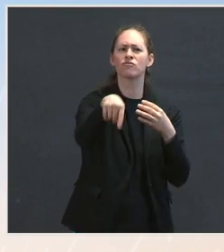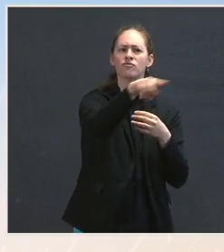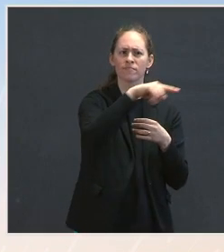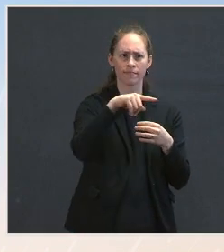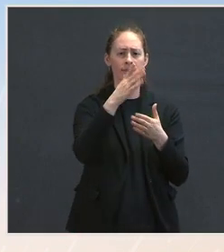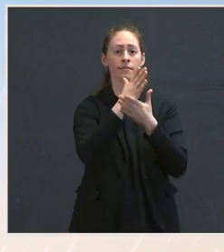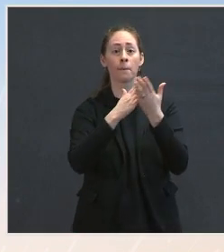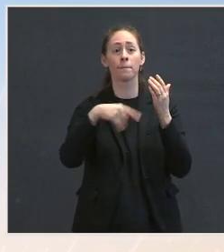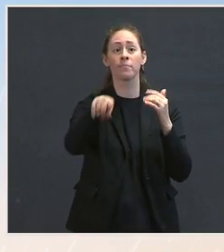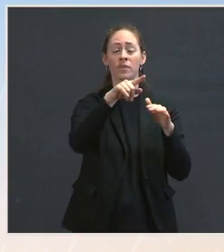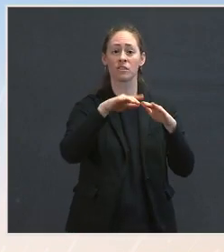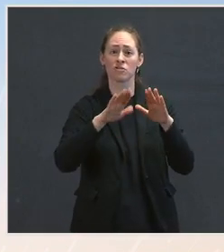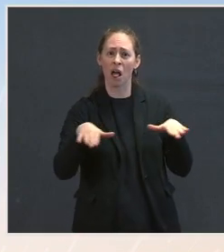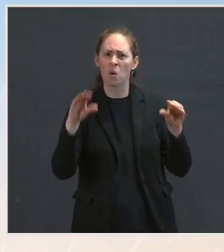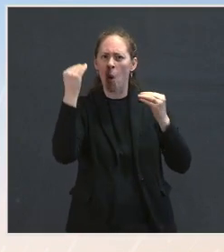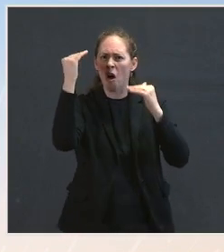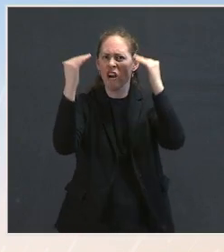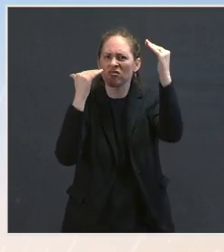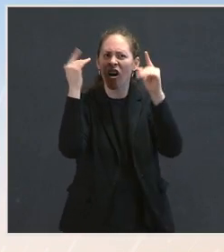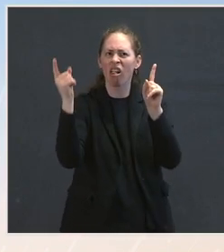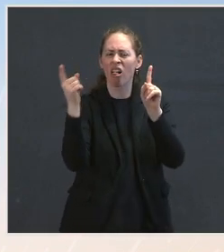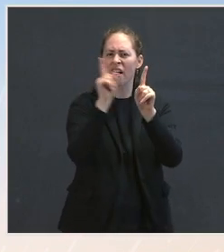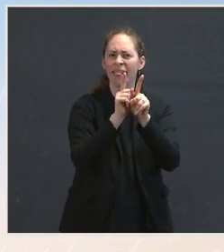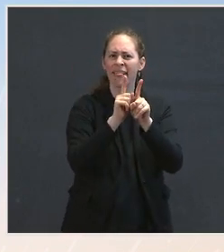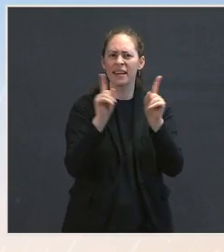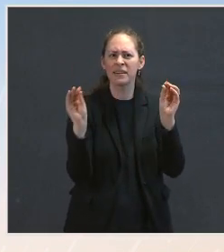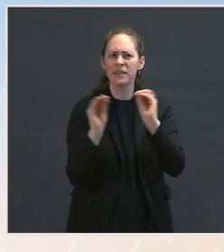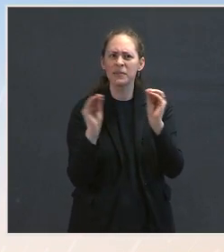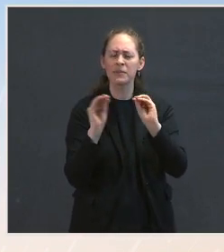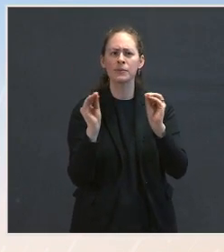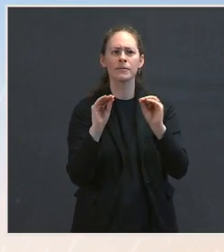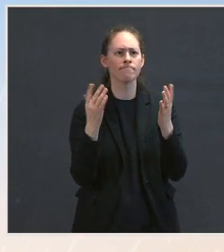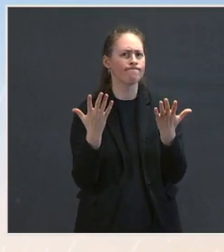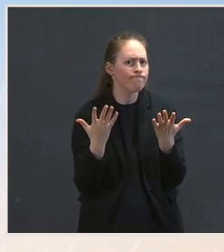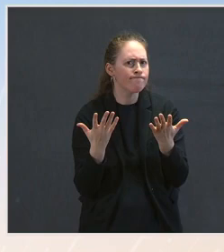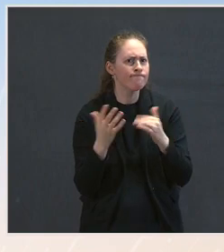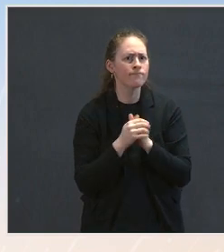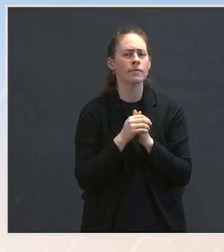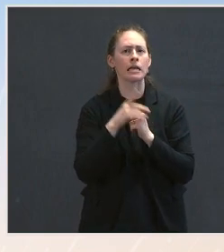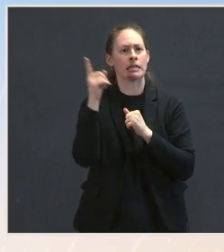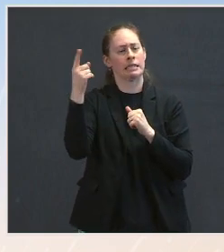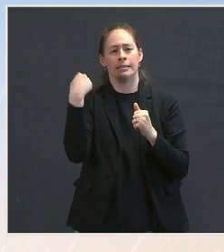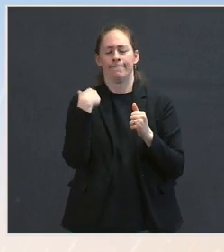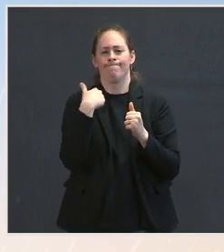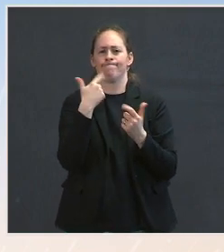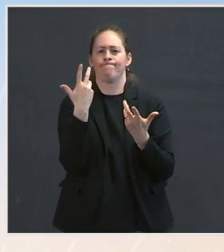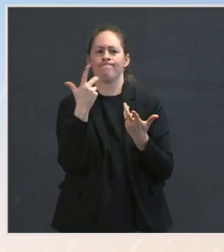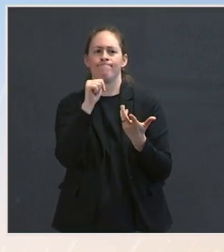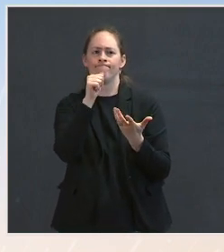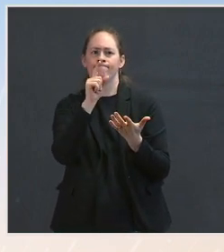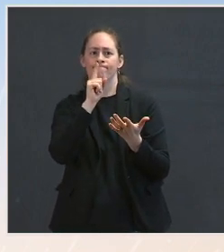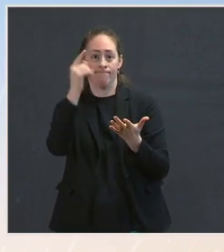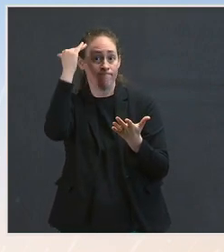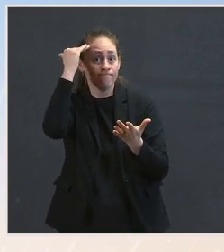Ms. Psaki: I'm not aware of that consideration. I mean, one of the reasons that we opened this facility -- revamped this facility is because we did not want